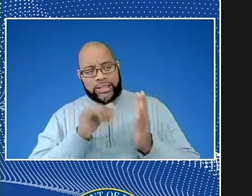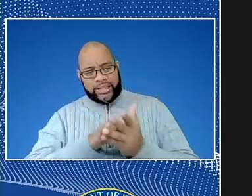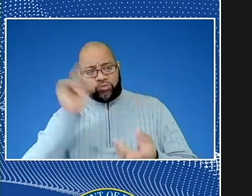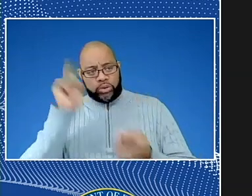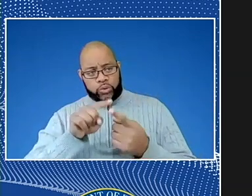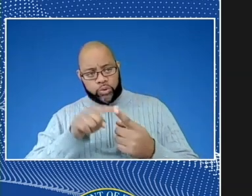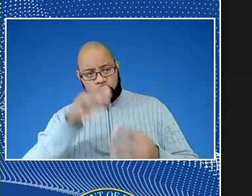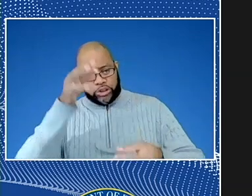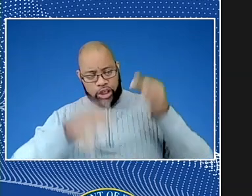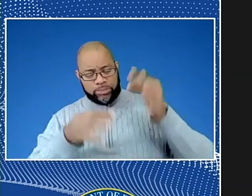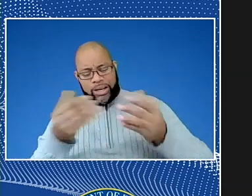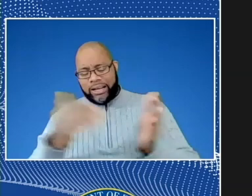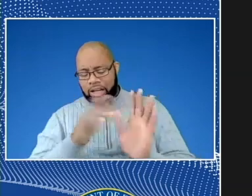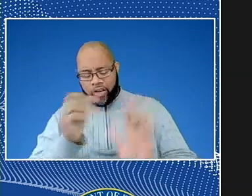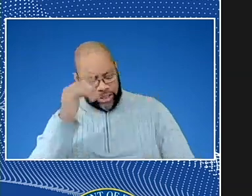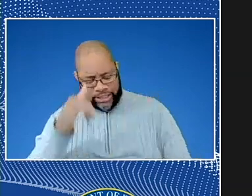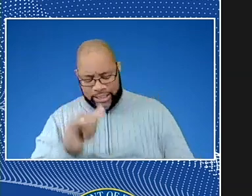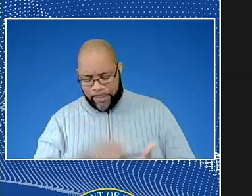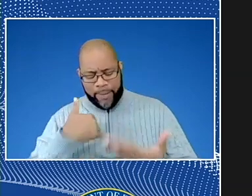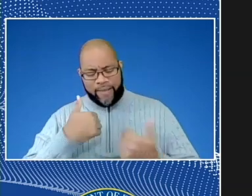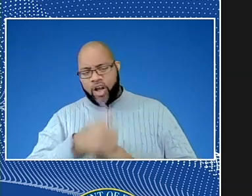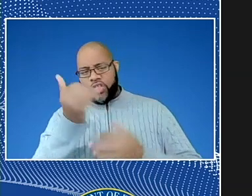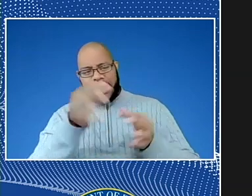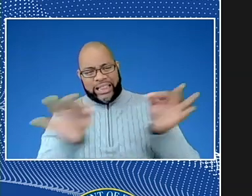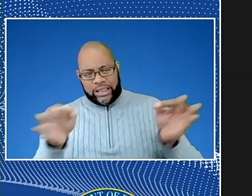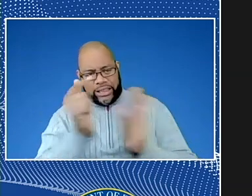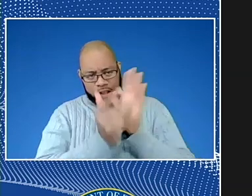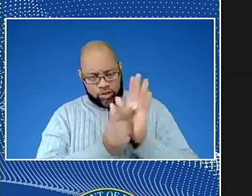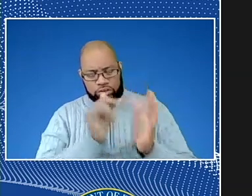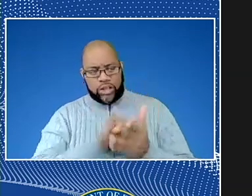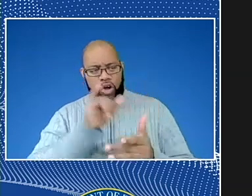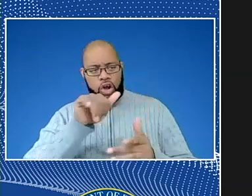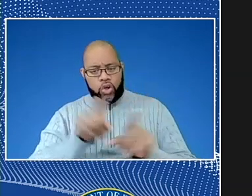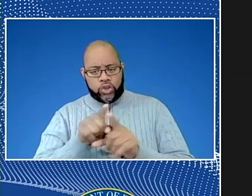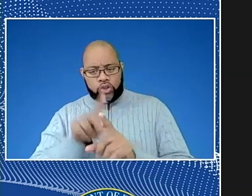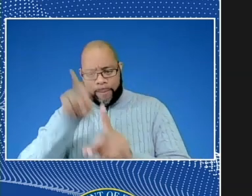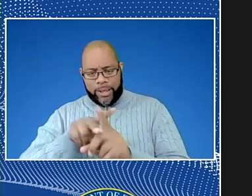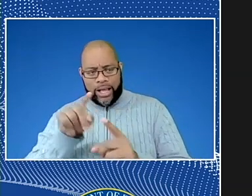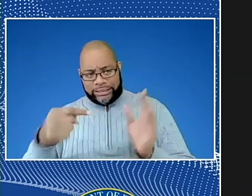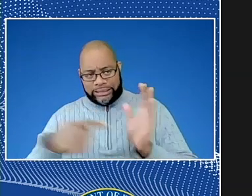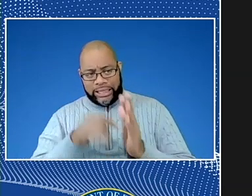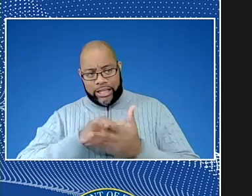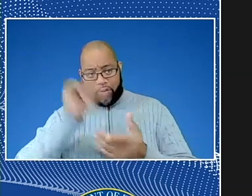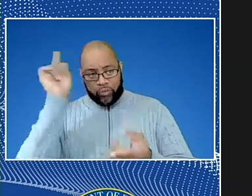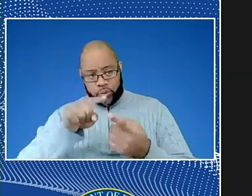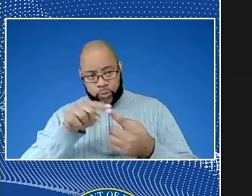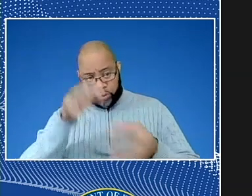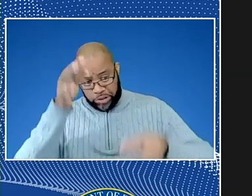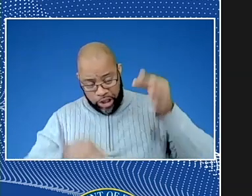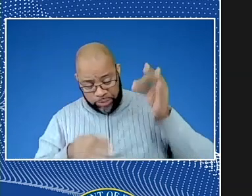Again, understanding there may be other legal framework that also applies to those debts that have been reduced to judgment. Could you just clarify, if I'm